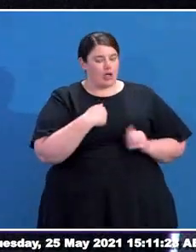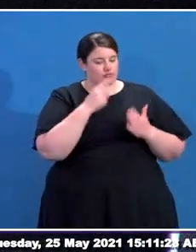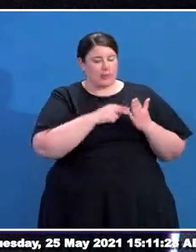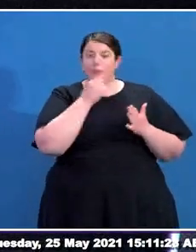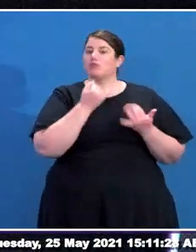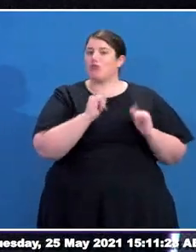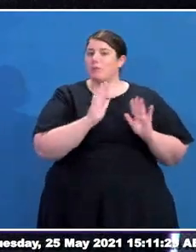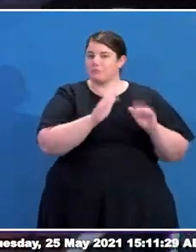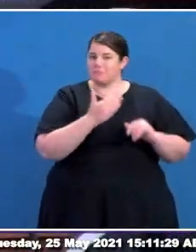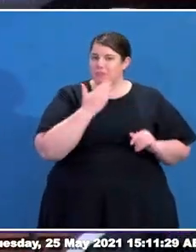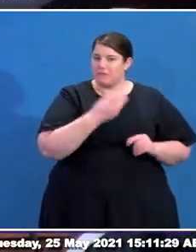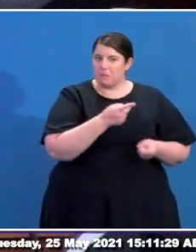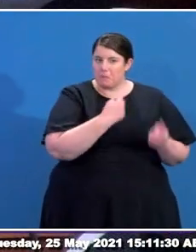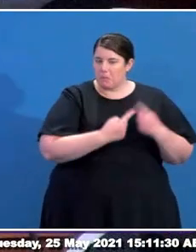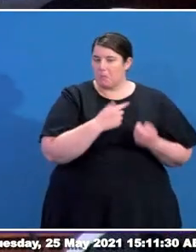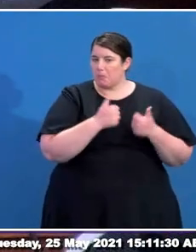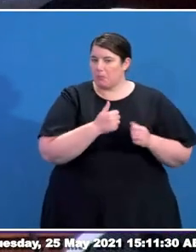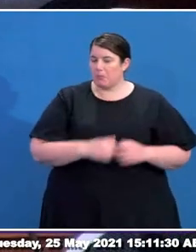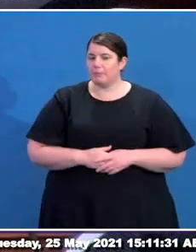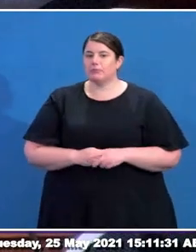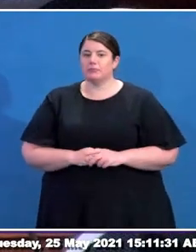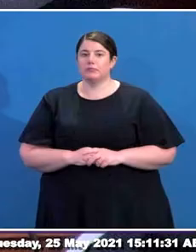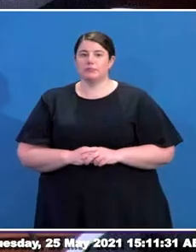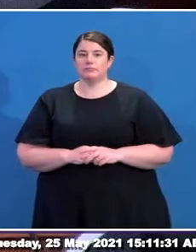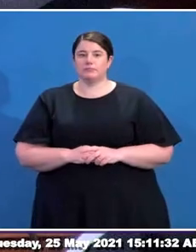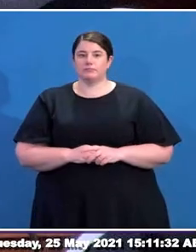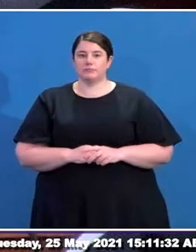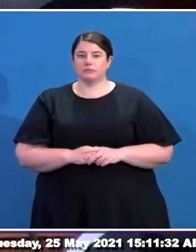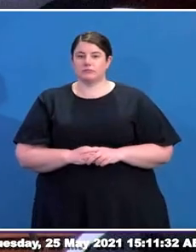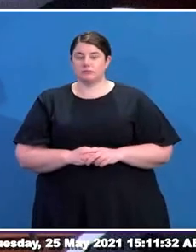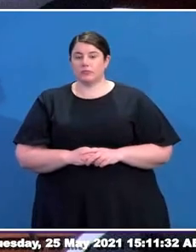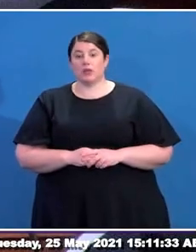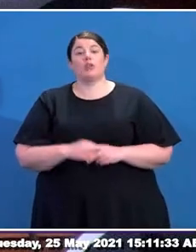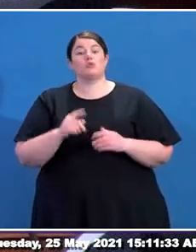The second report is the one dated 1 November 2019.